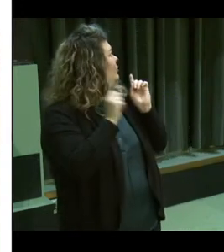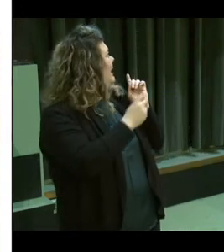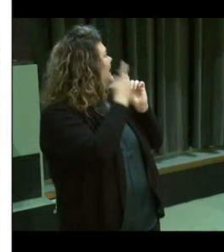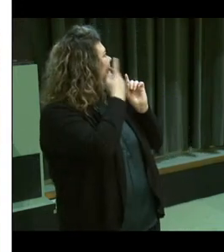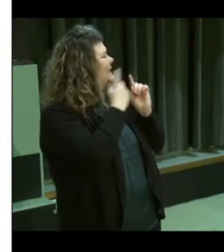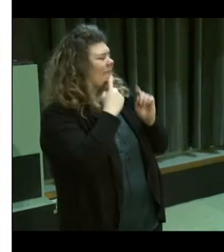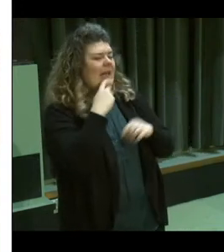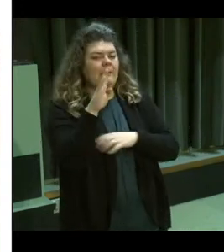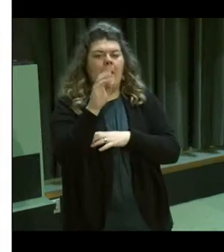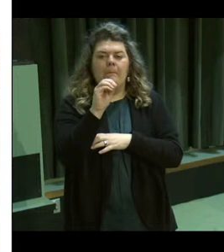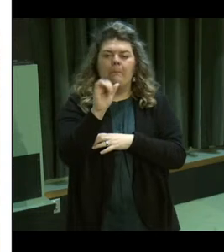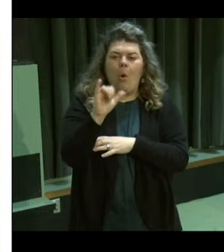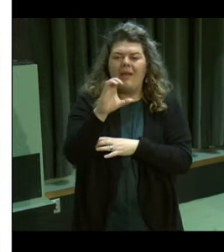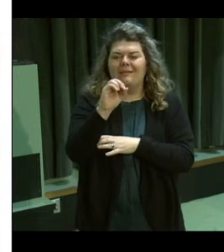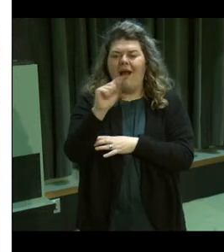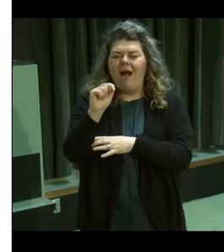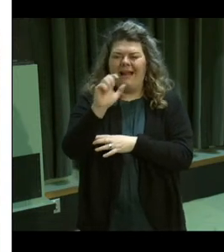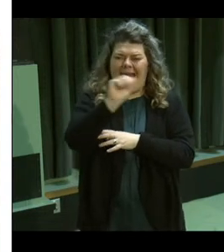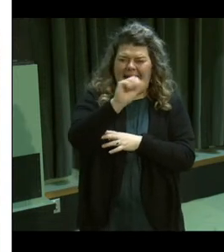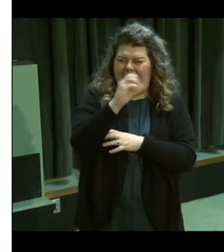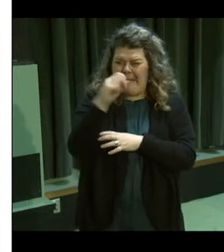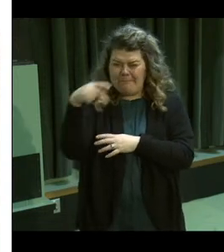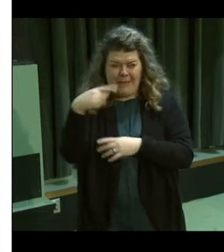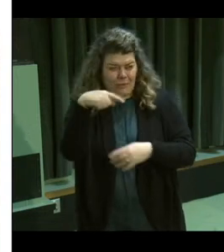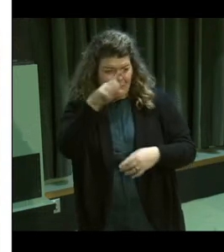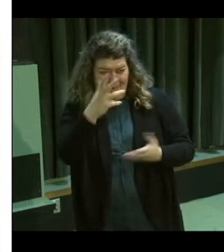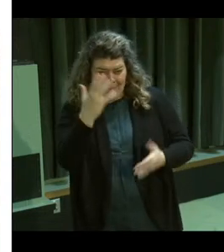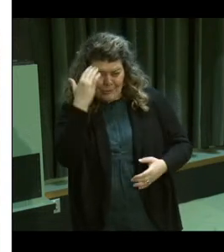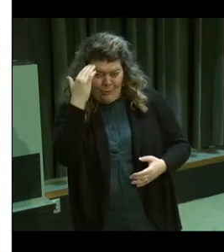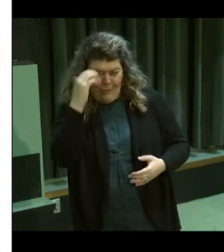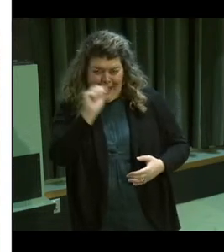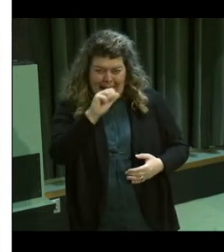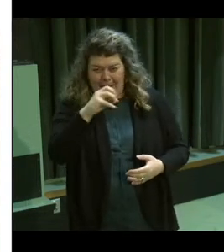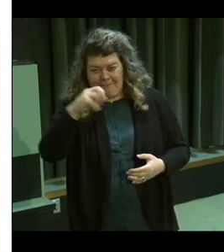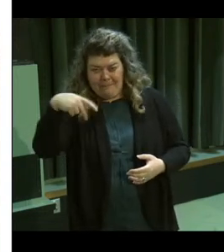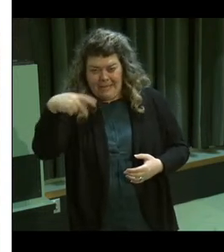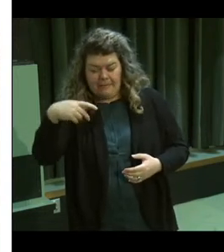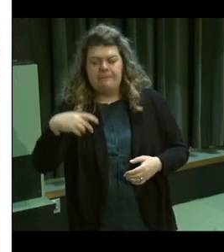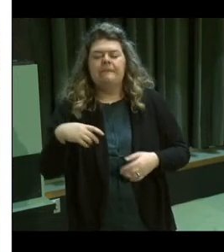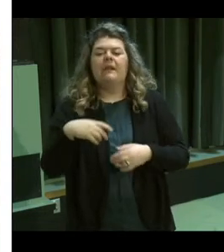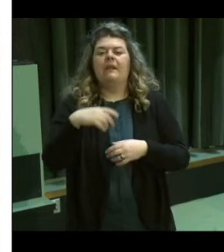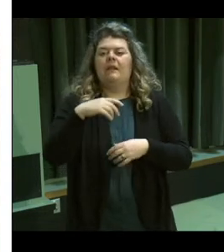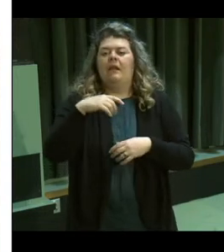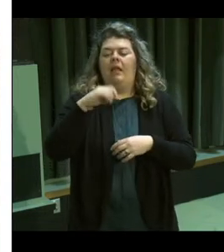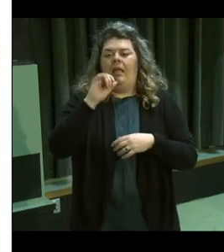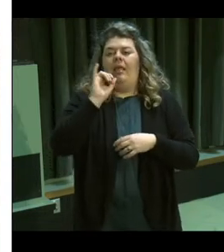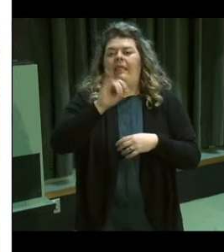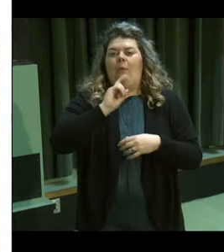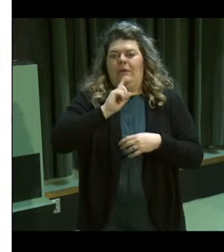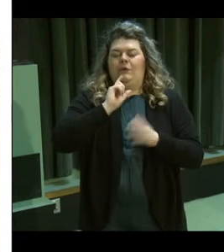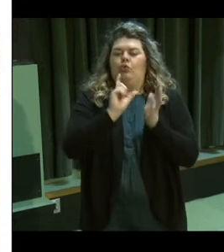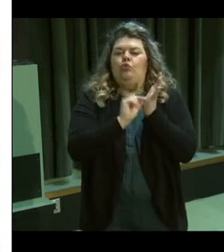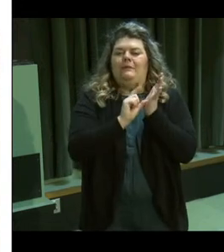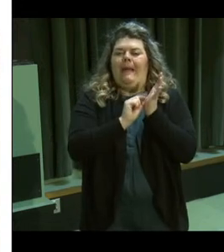see, it says boycott A&P. Some